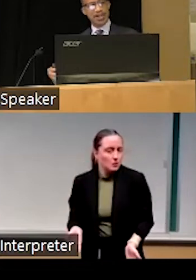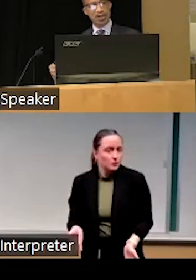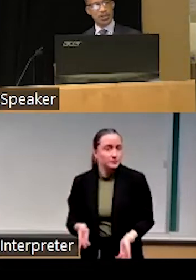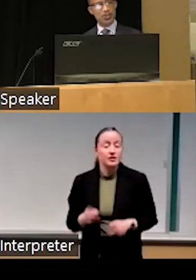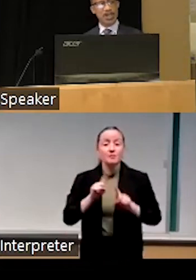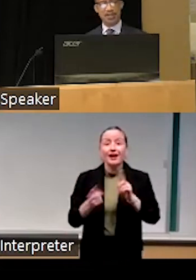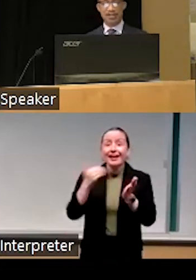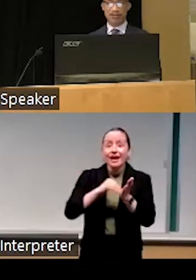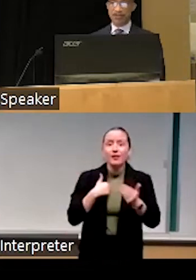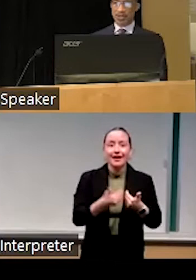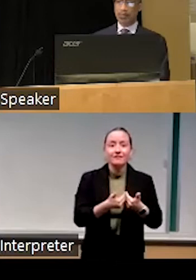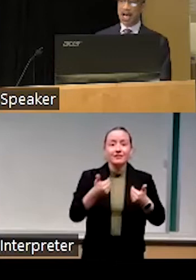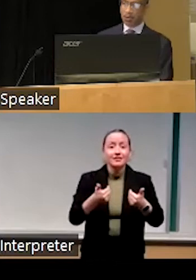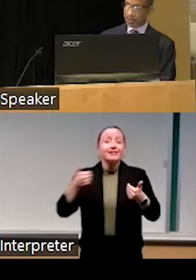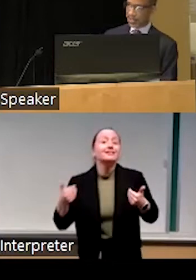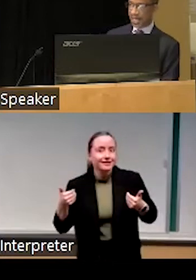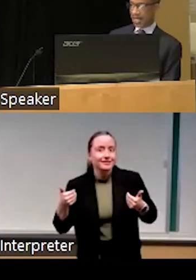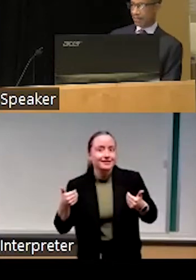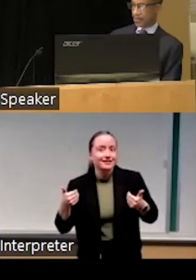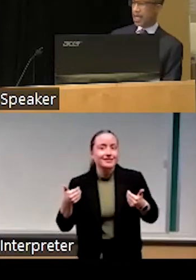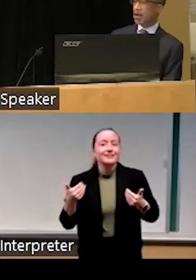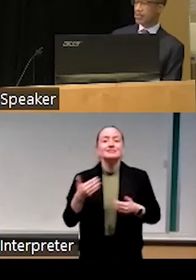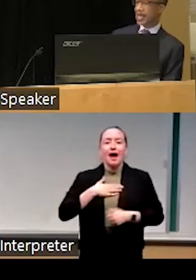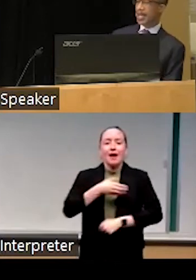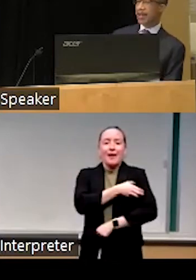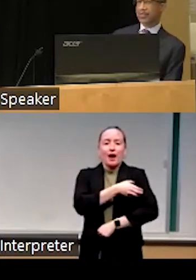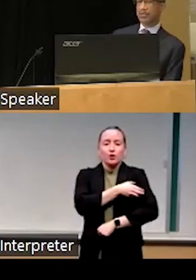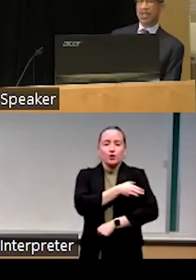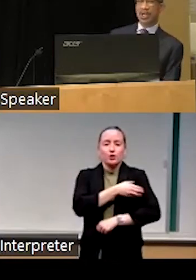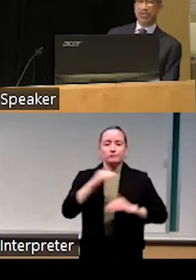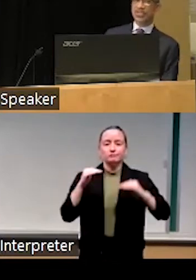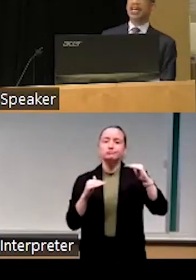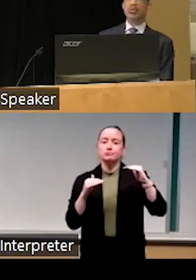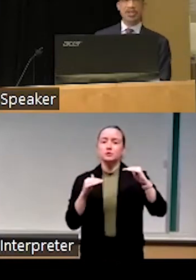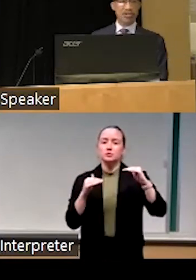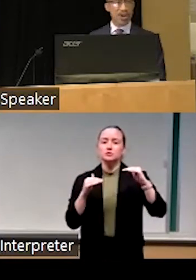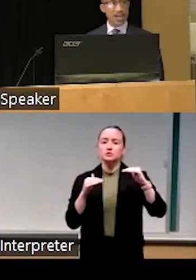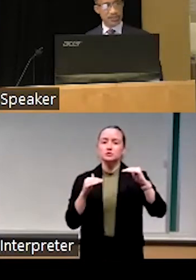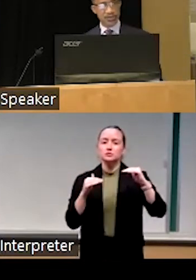that occurs because of the power that I have the power that I have to to take away their rights